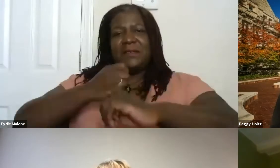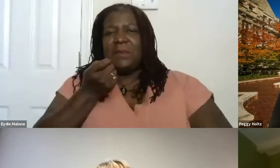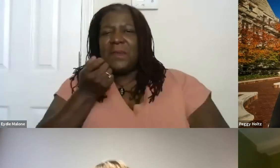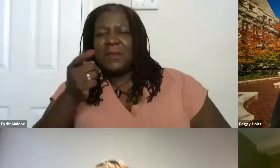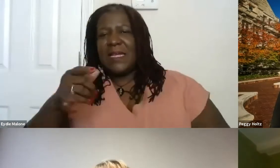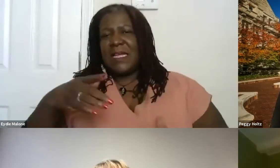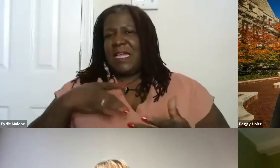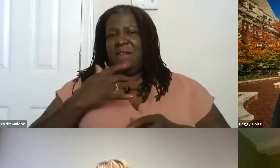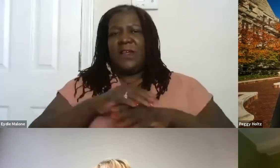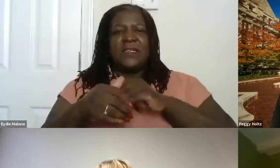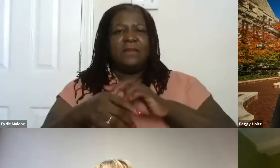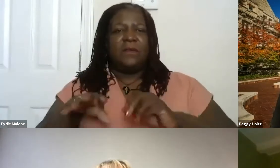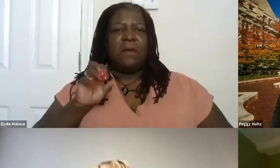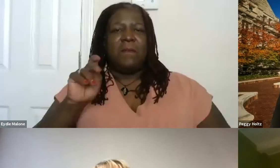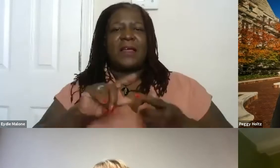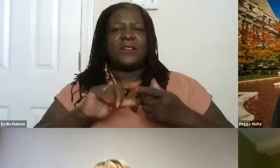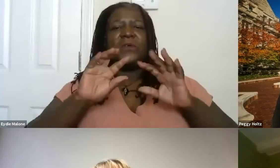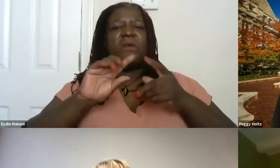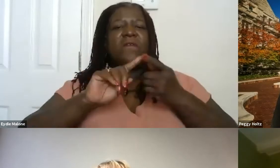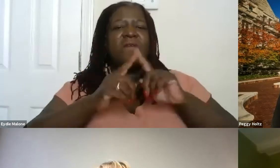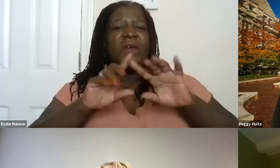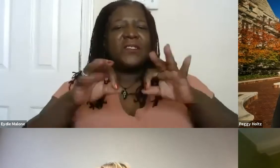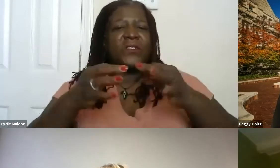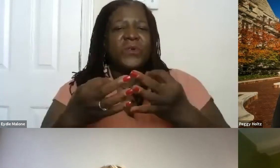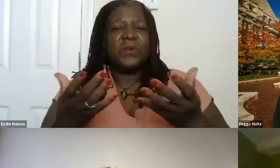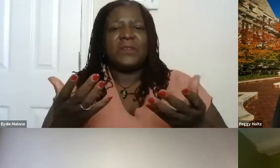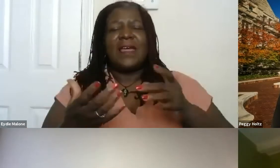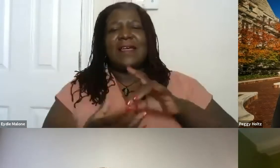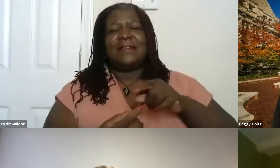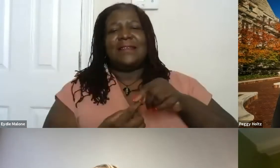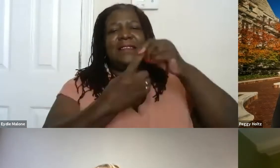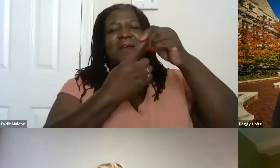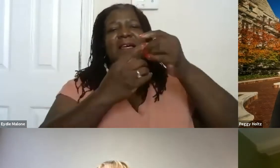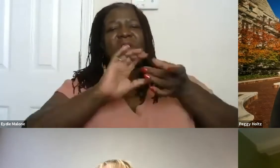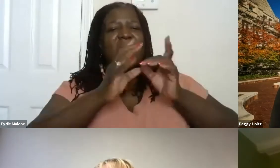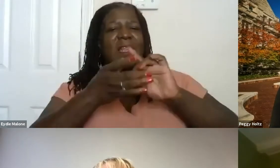back to friends groups and Special Olympics and things like that. So it just made him